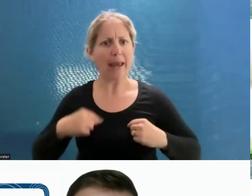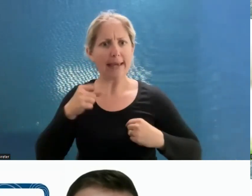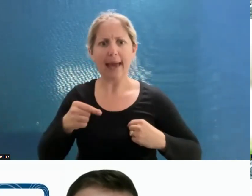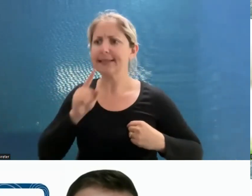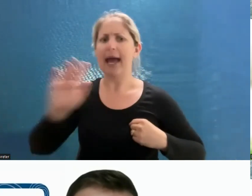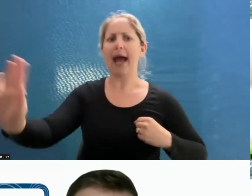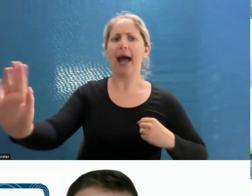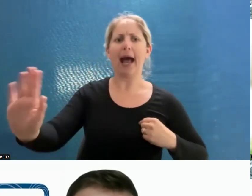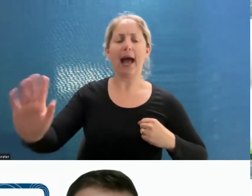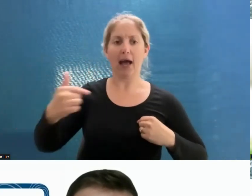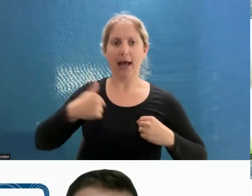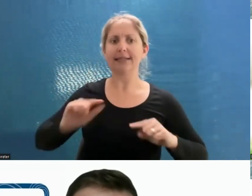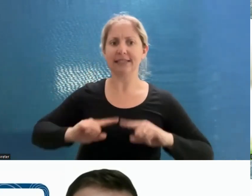person coming to us for advice.